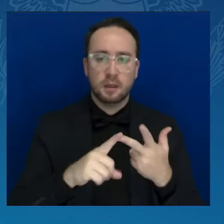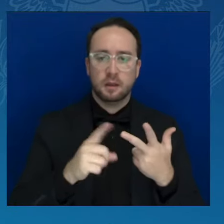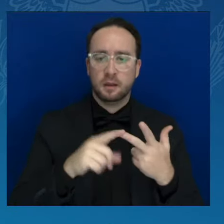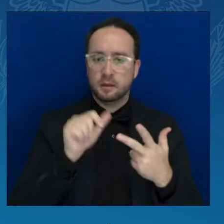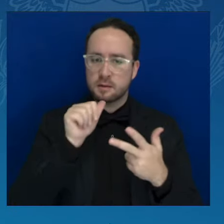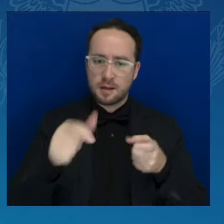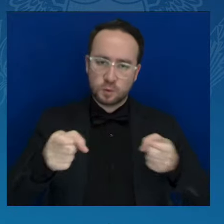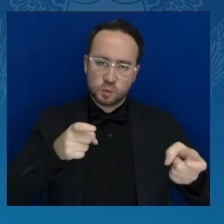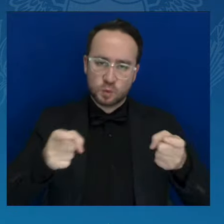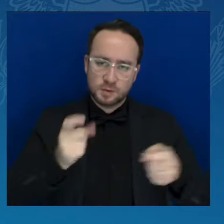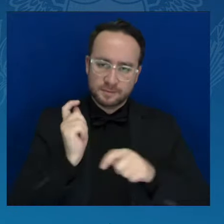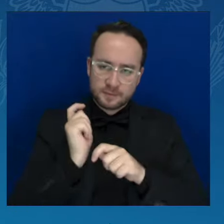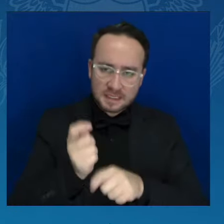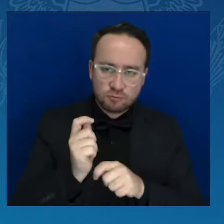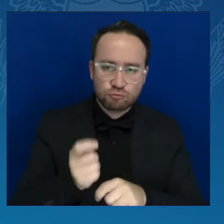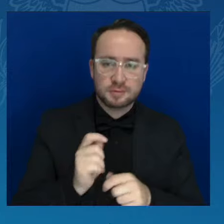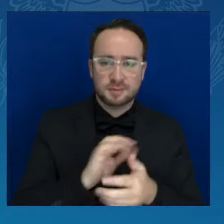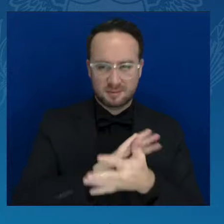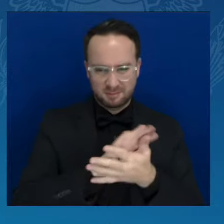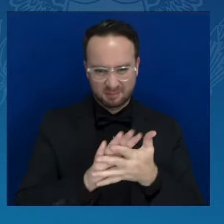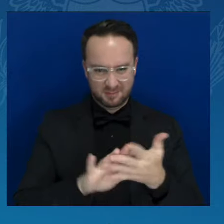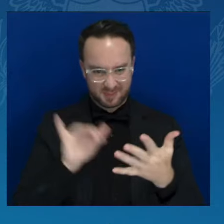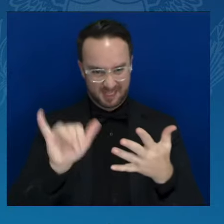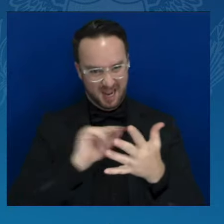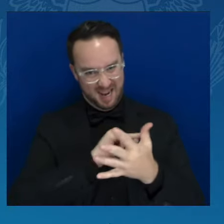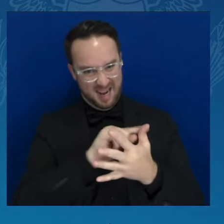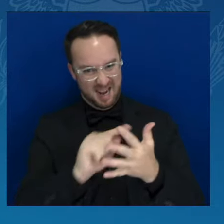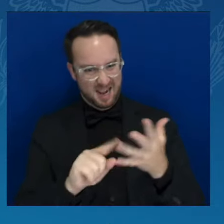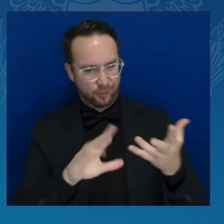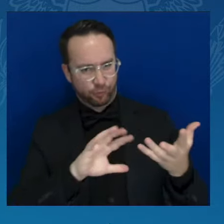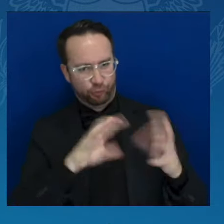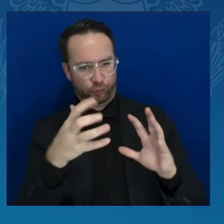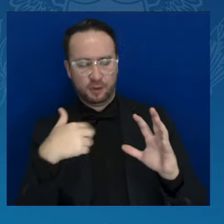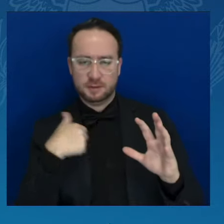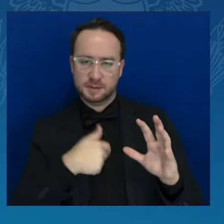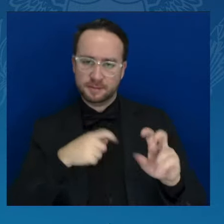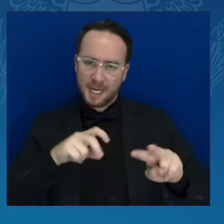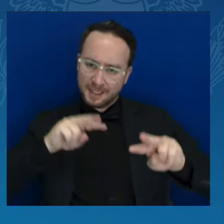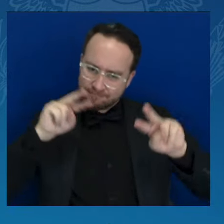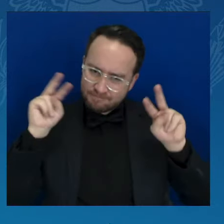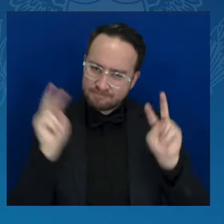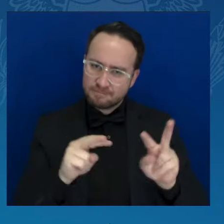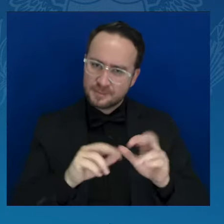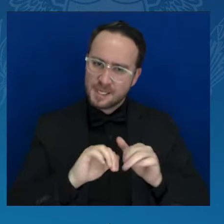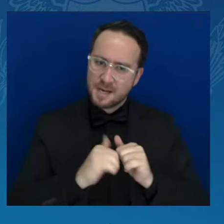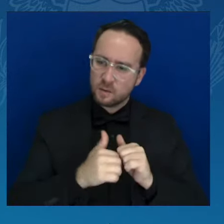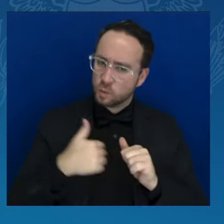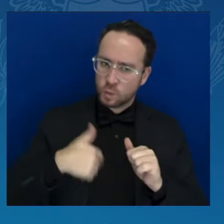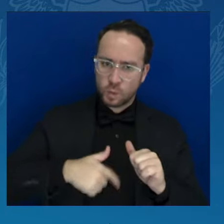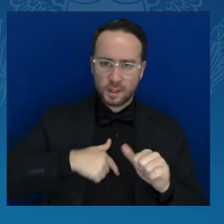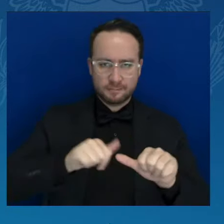And here, these partnerships, the transfer of knowledge, the transfer of expertise is in many ways